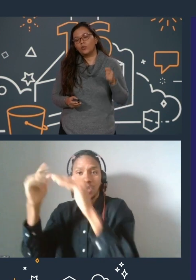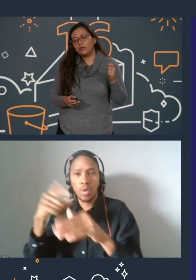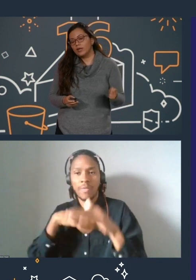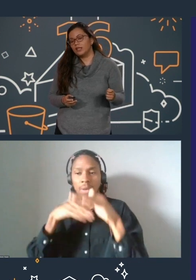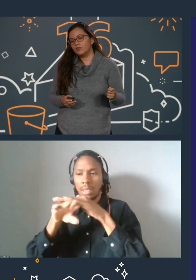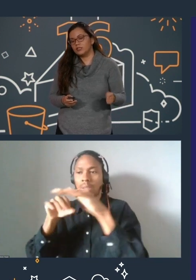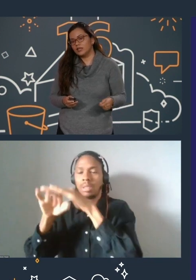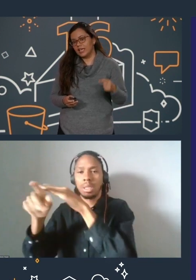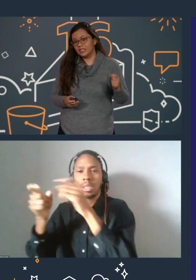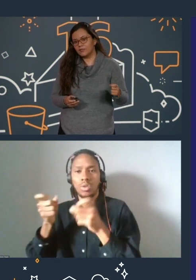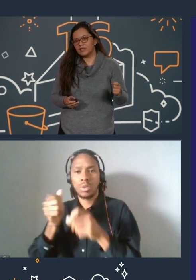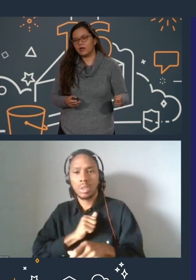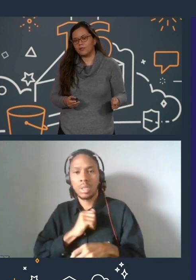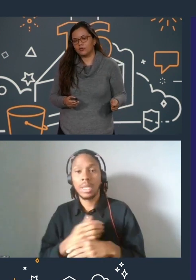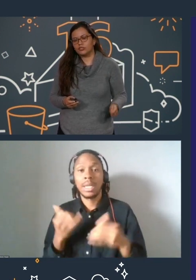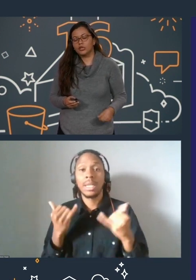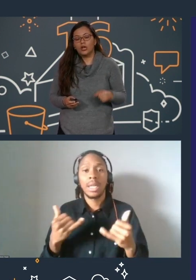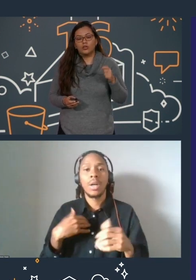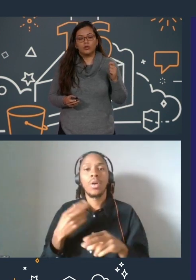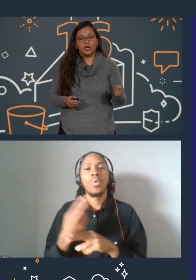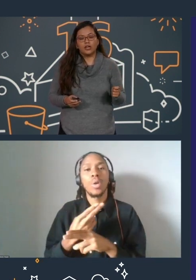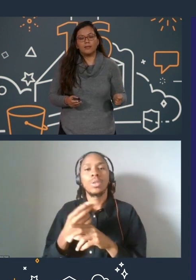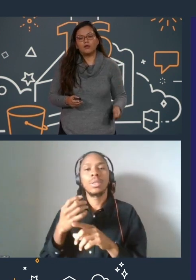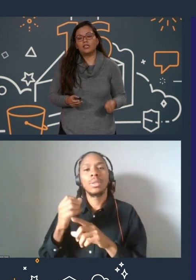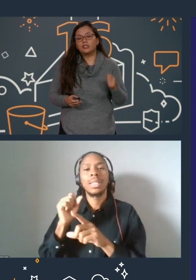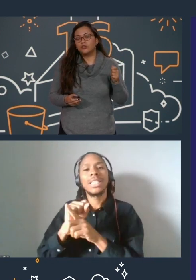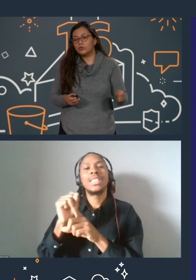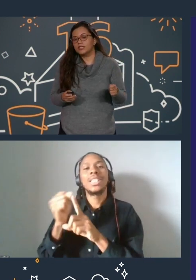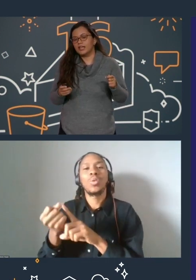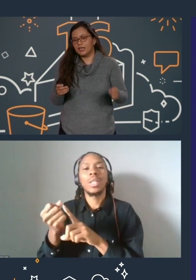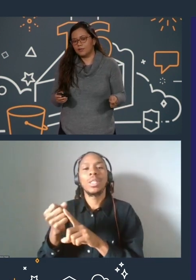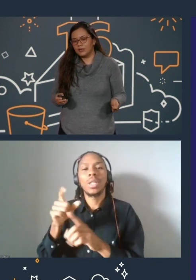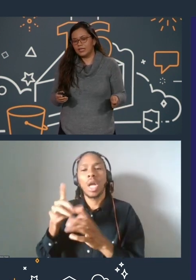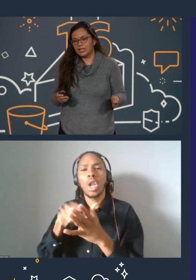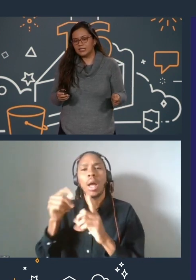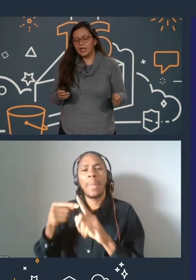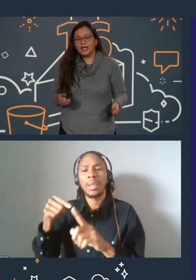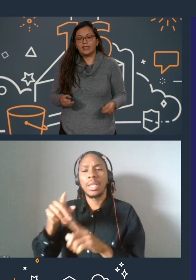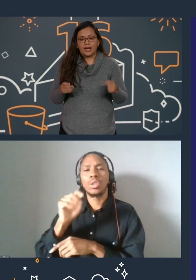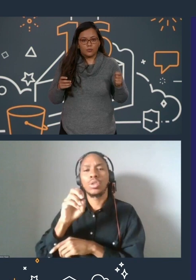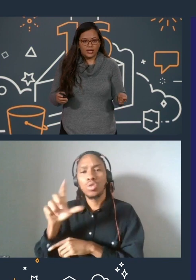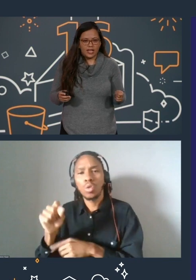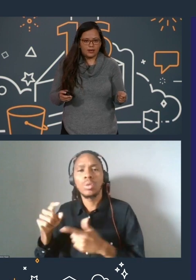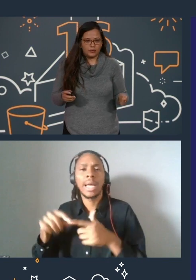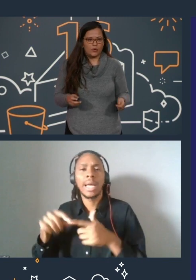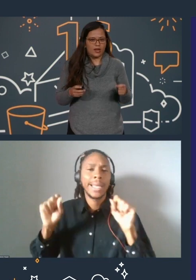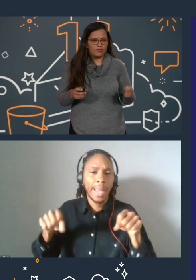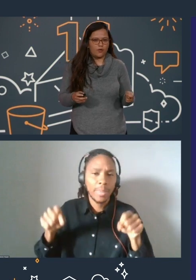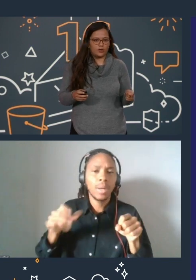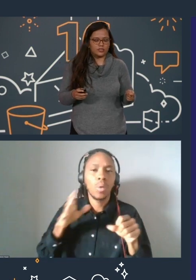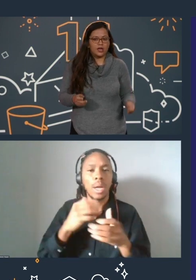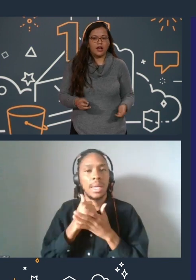we will use a case-based approach to learn about these tools and capabilities that will help you enforce